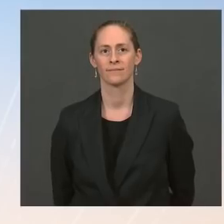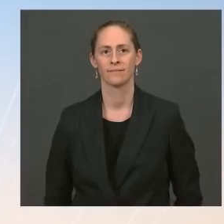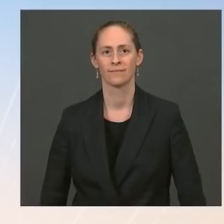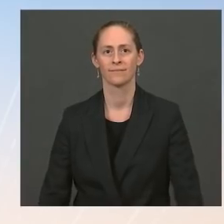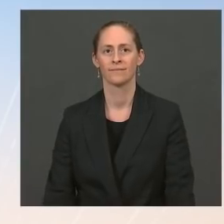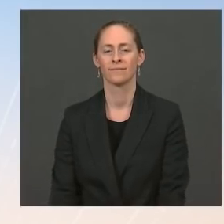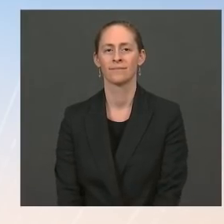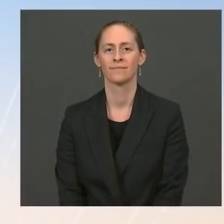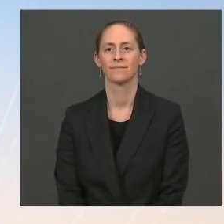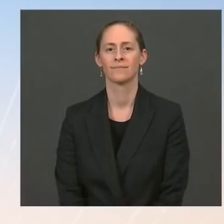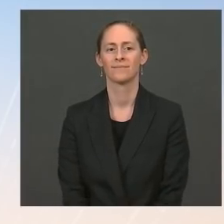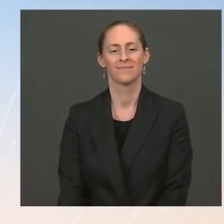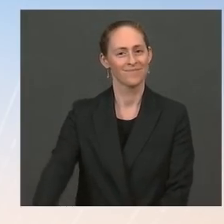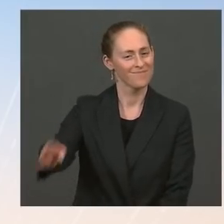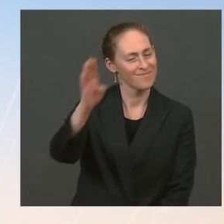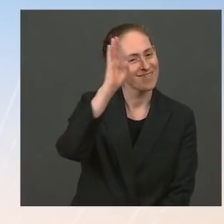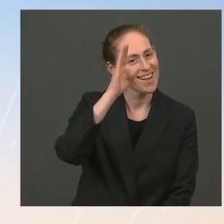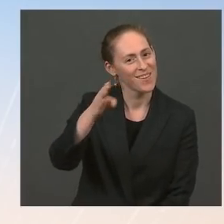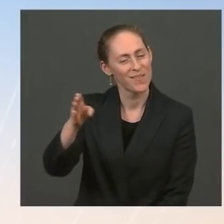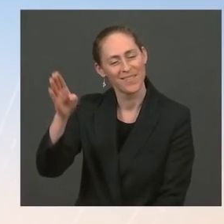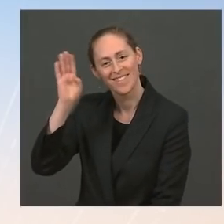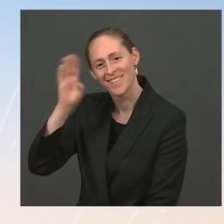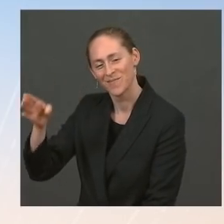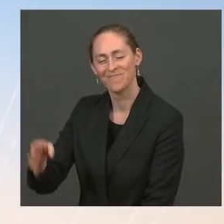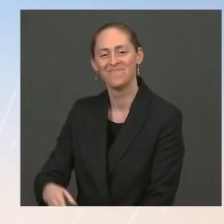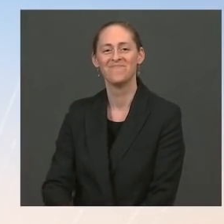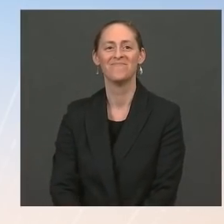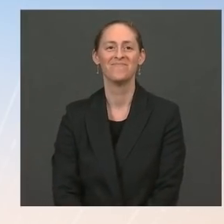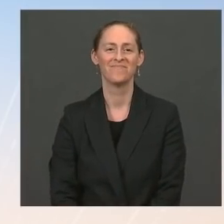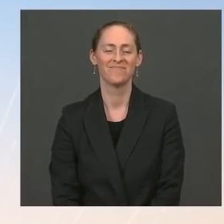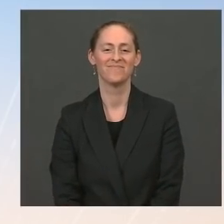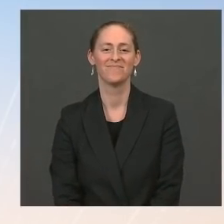Ms. Psaki: Hi, everyone. The Press: Hi.